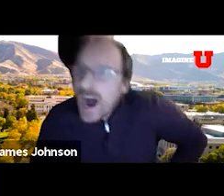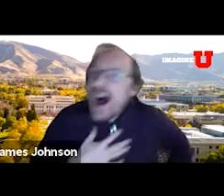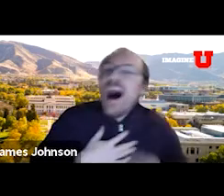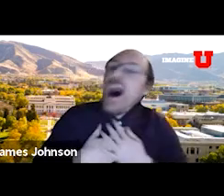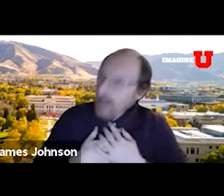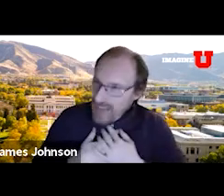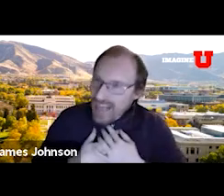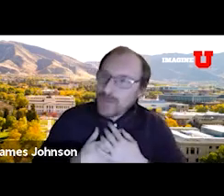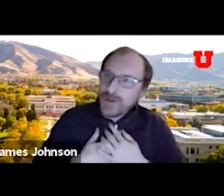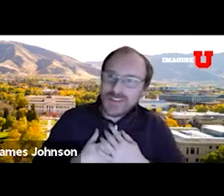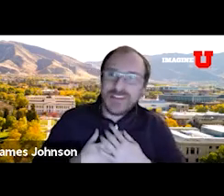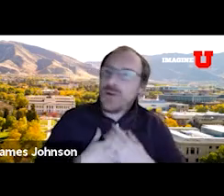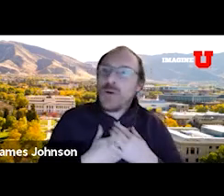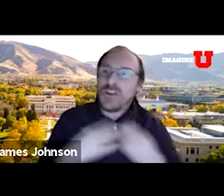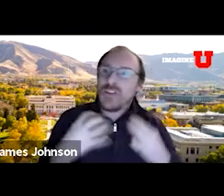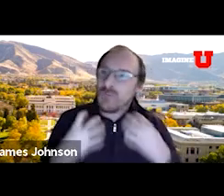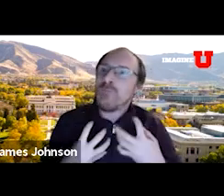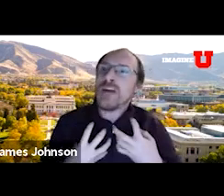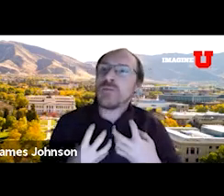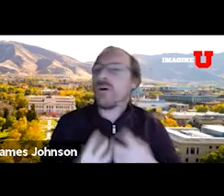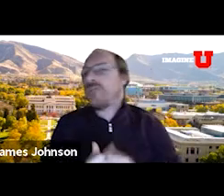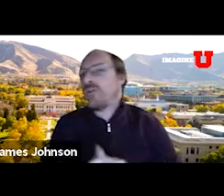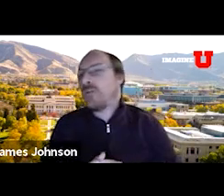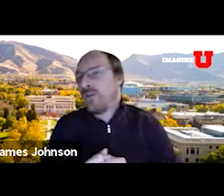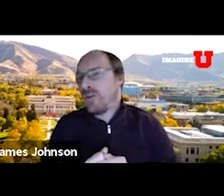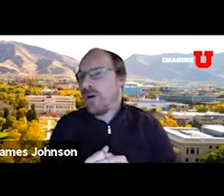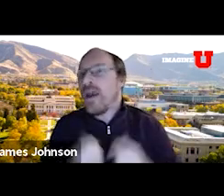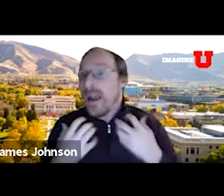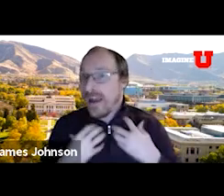As a person who is much more comfortable with who he